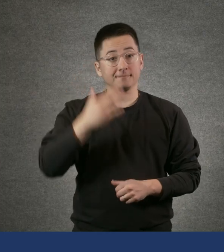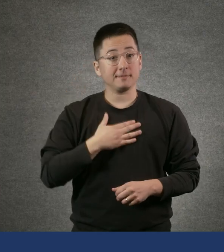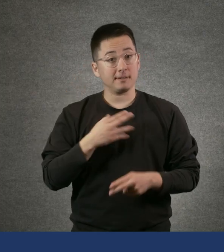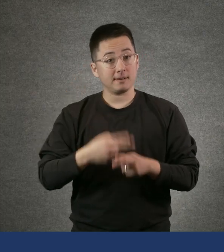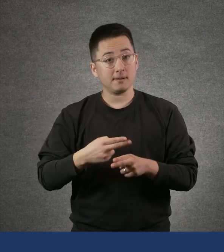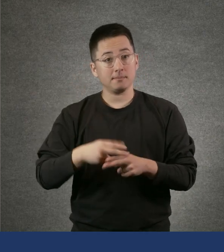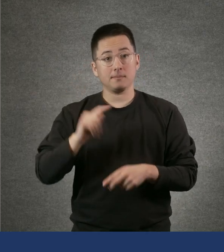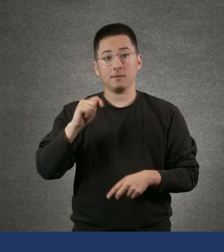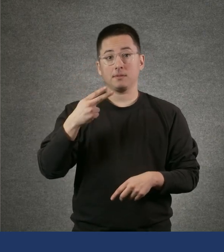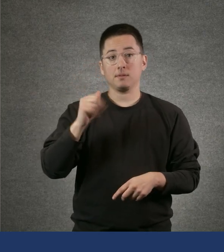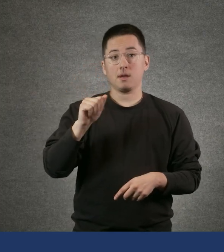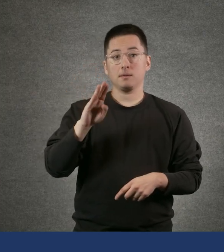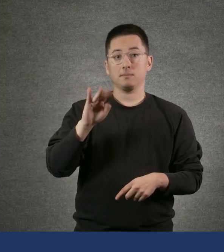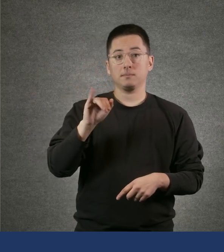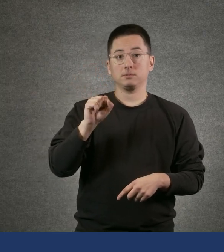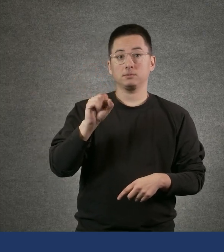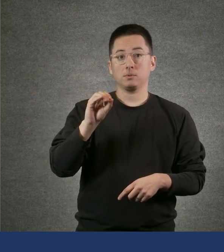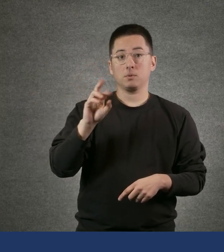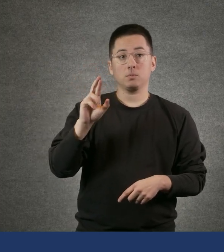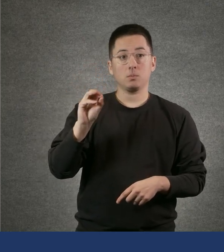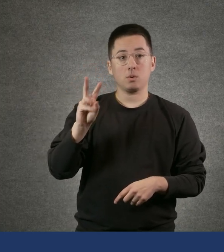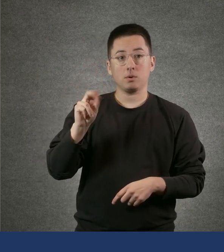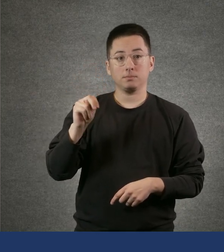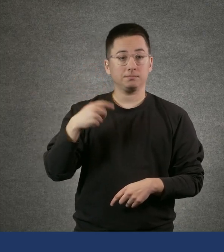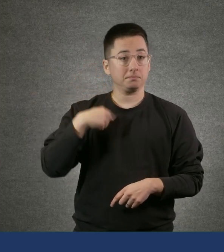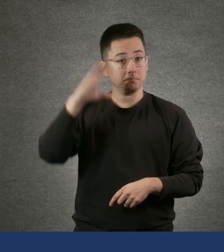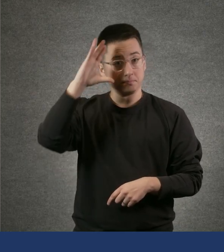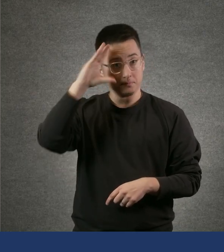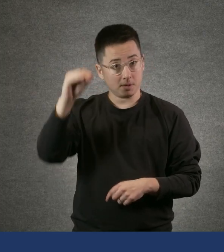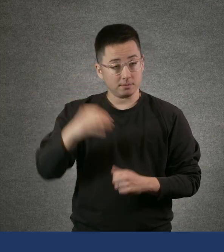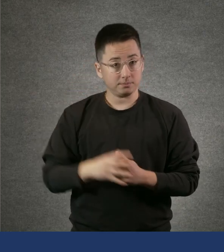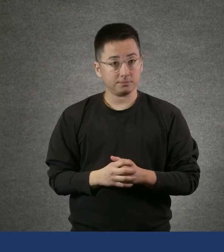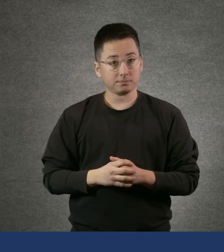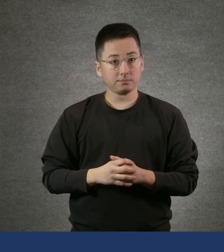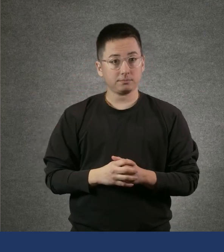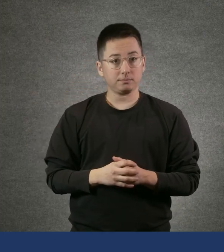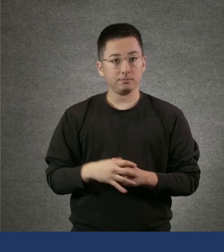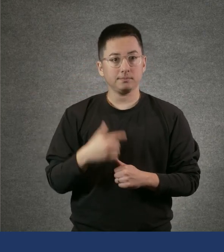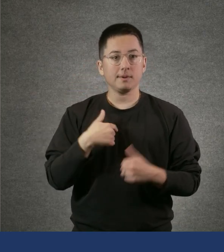Hi, my name is Thabiso Rowan. I am a male.